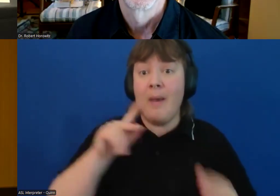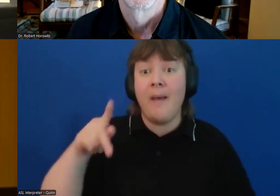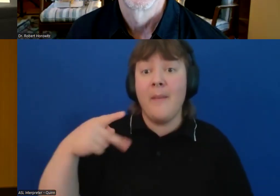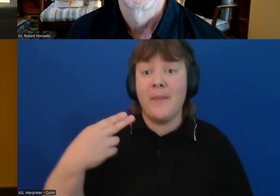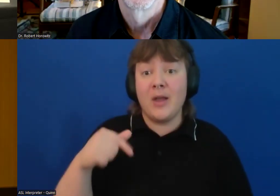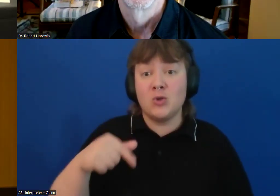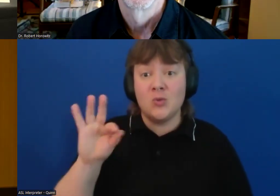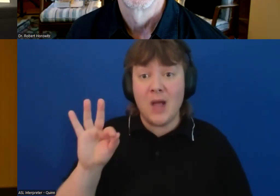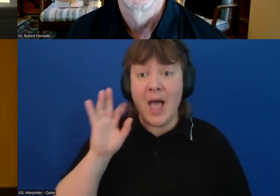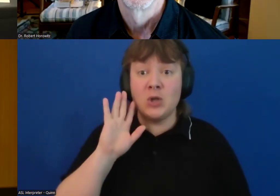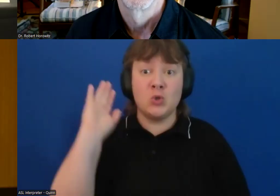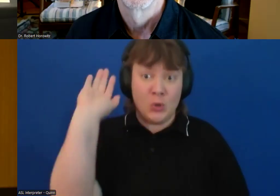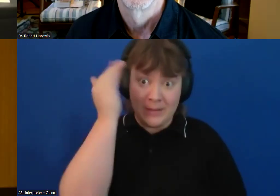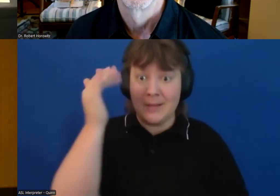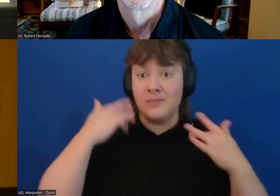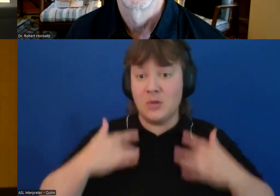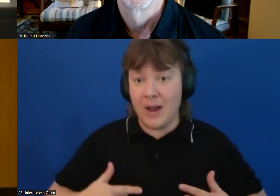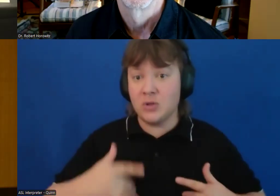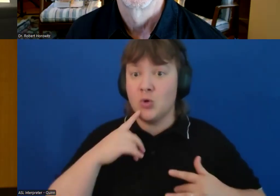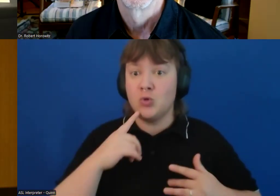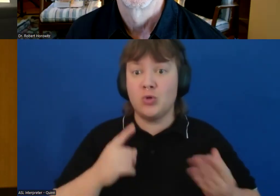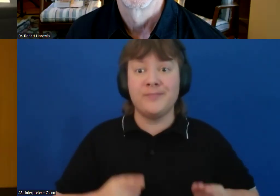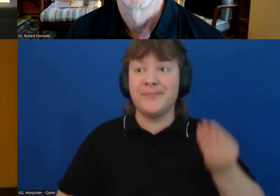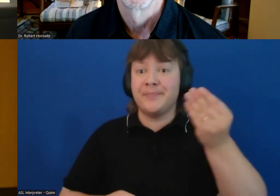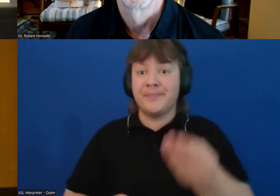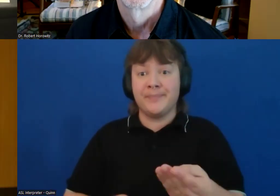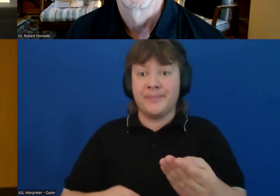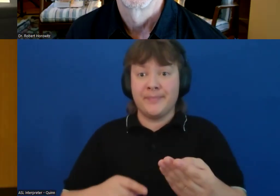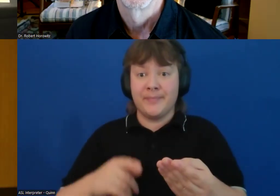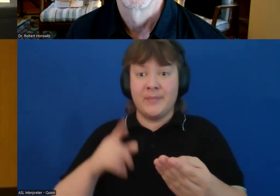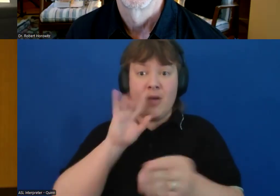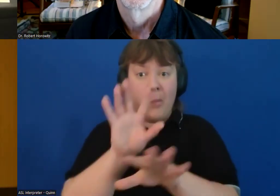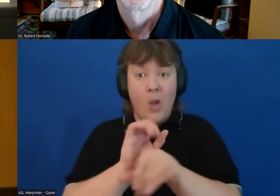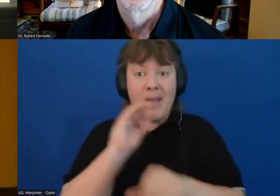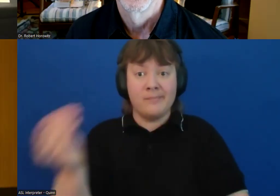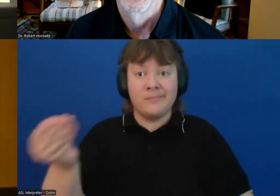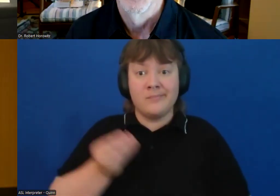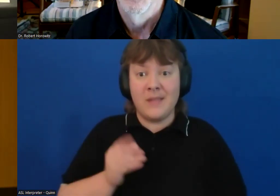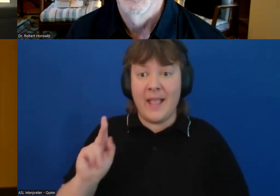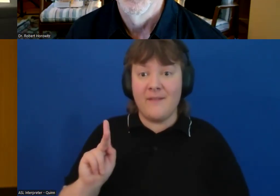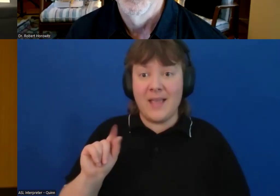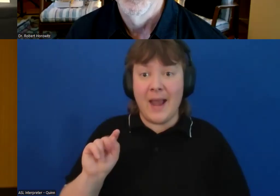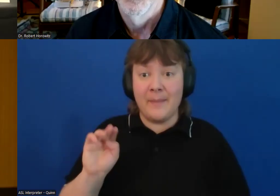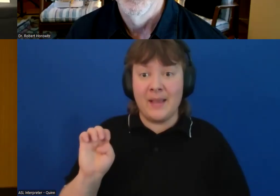in order to come up for your single appointment and be handed your ketamine. The I think that the